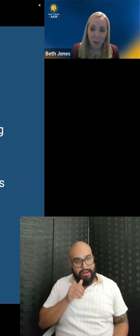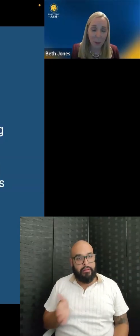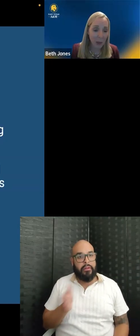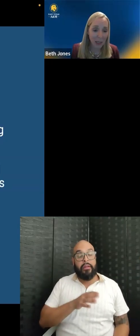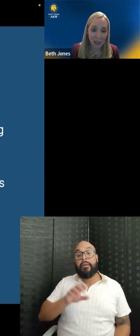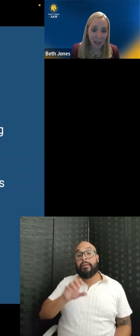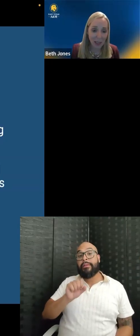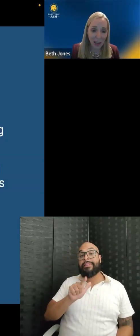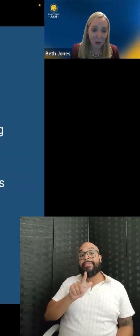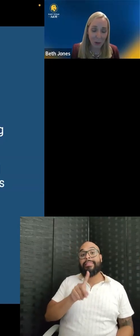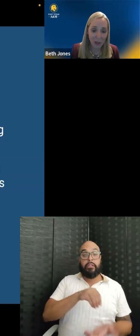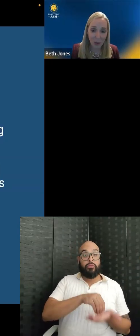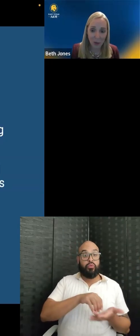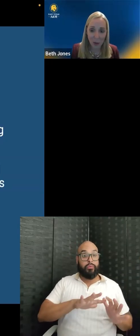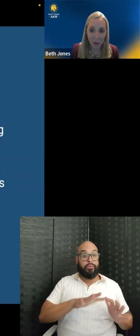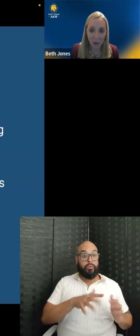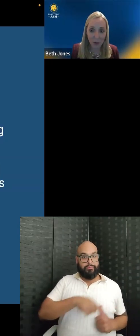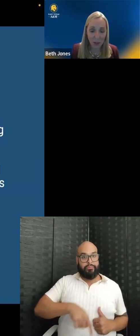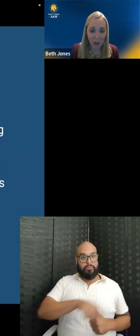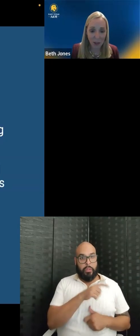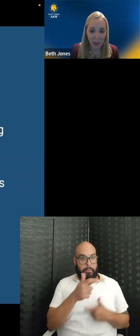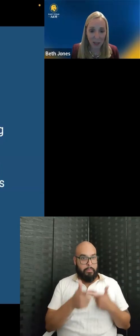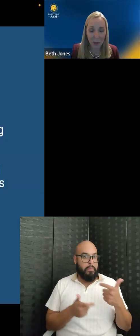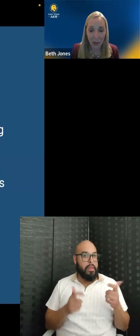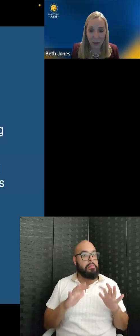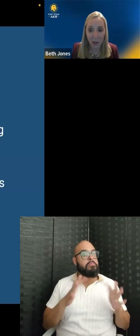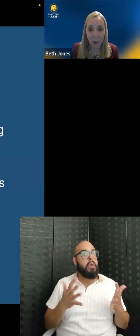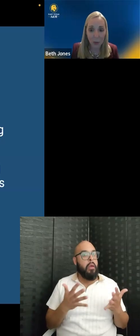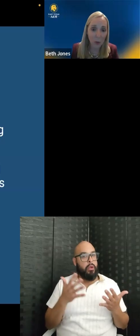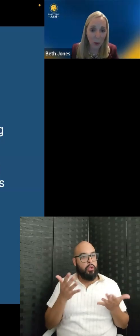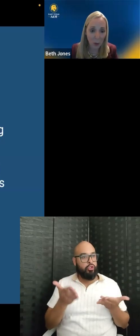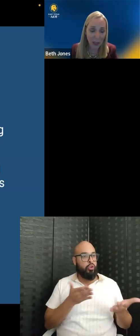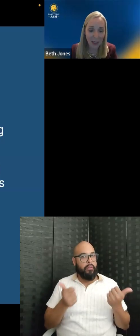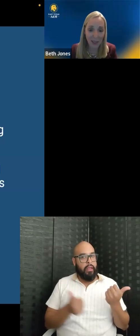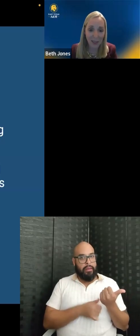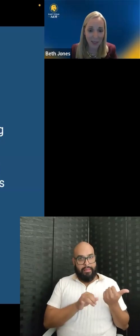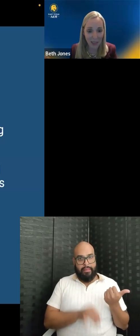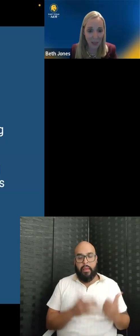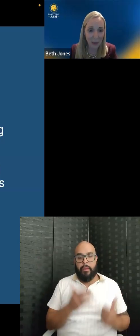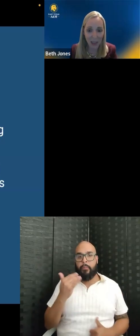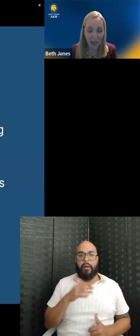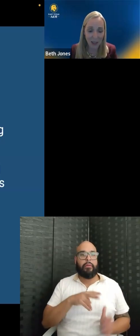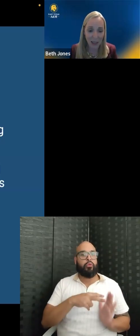the biggest category of students who are served under SLD is it's due to a reading disability.